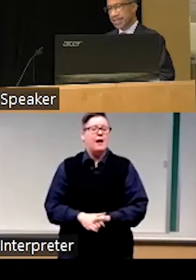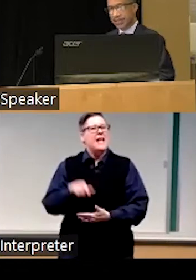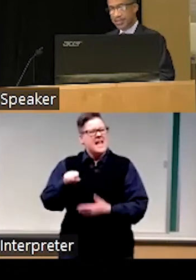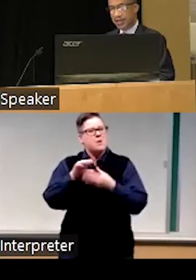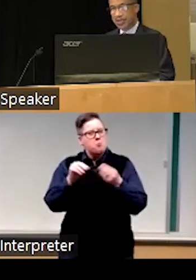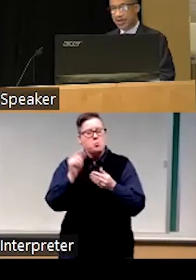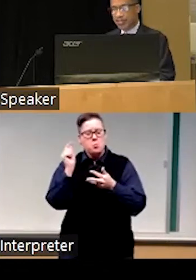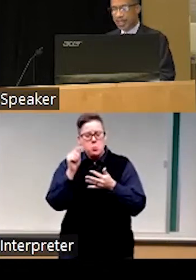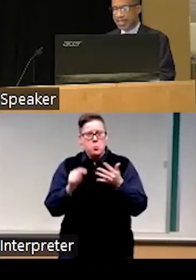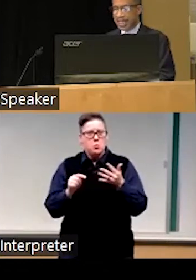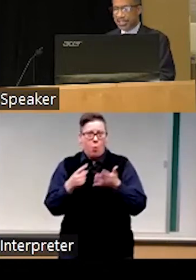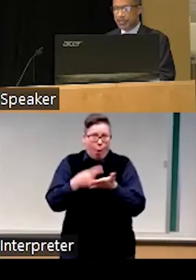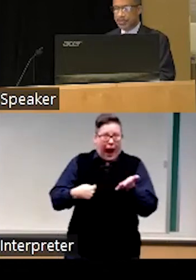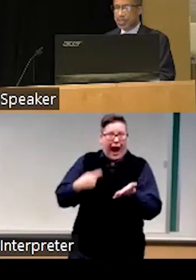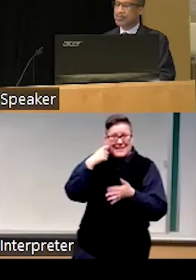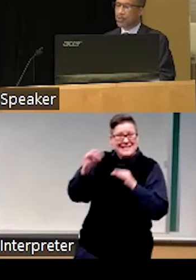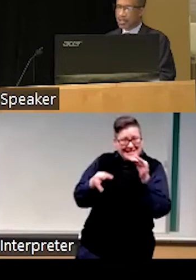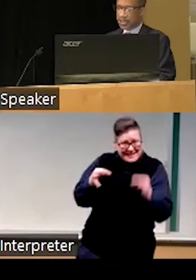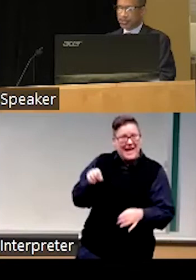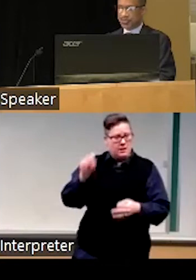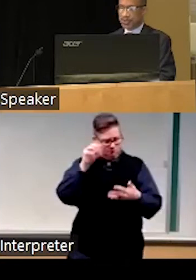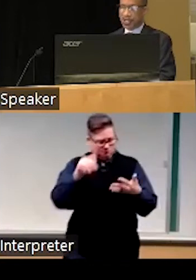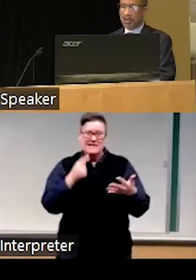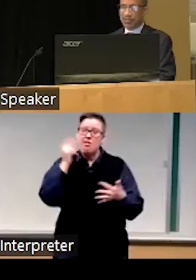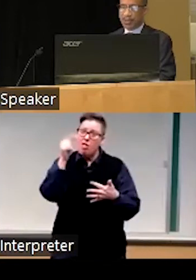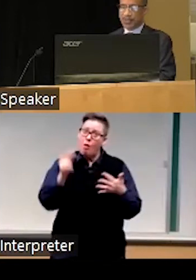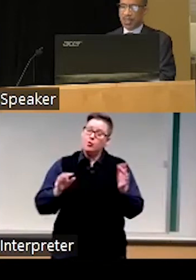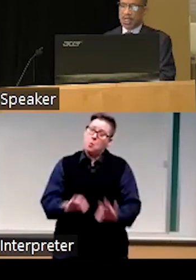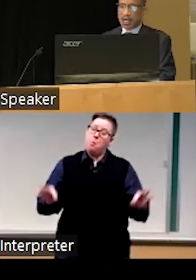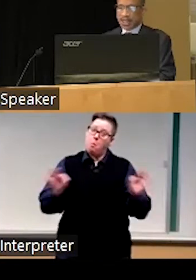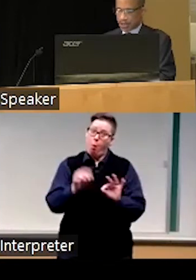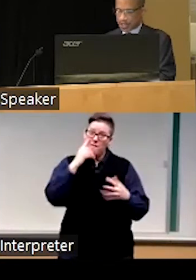things that I've been talking about today in terms of what's important in terms of his recovery he